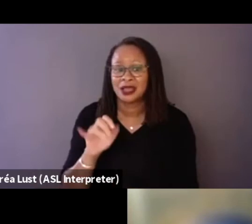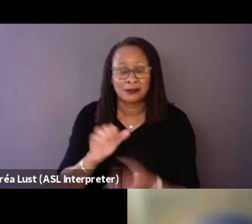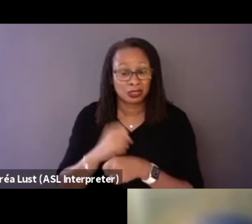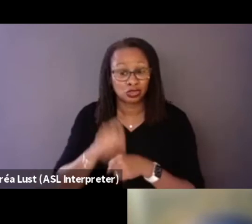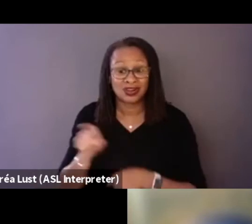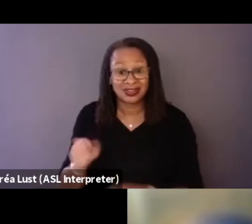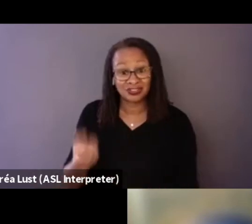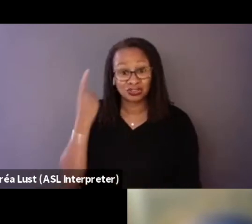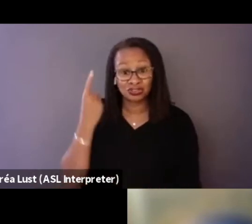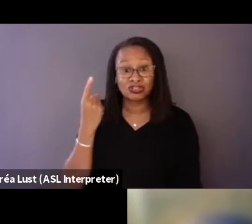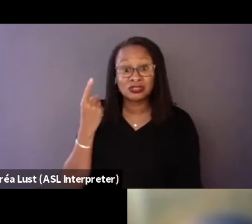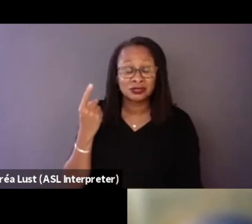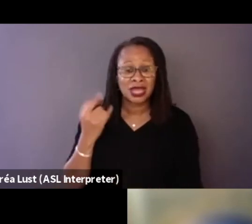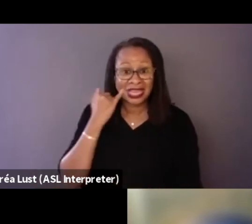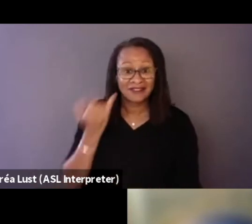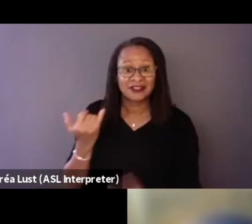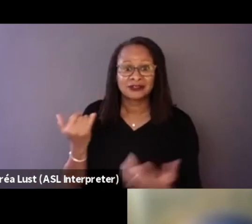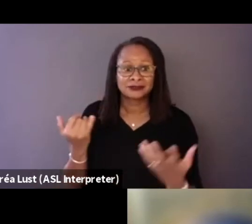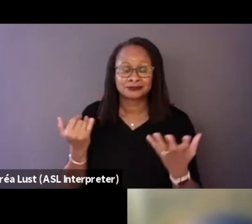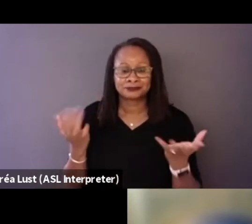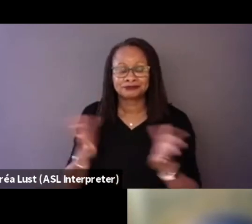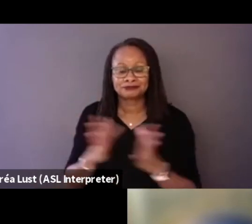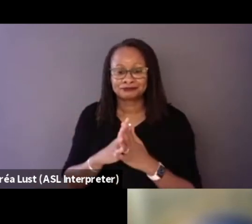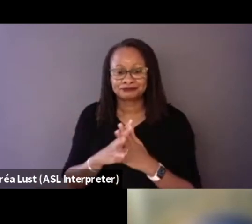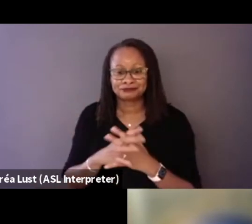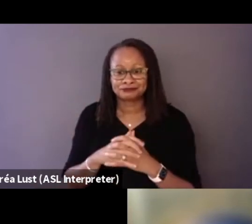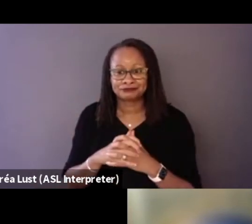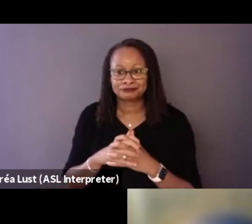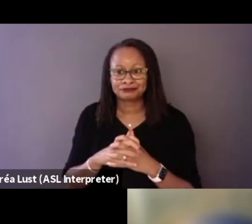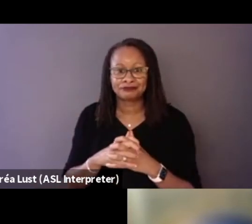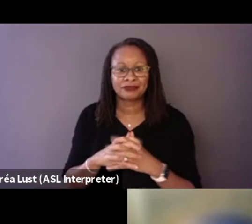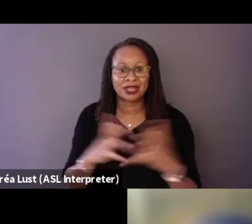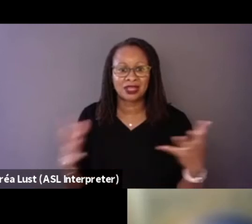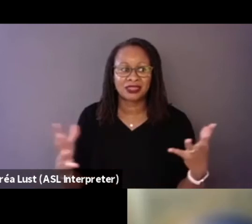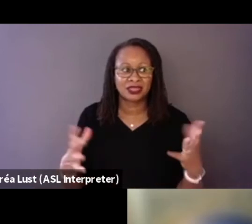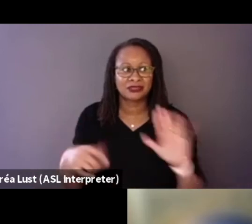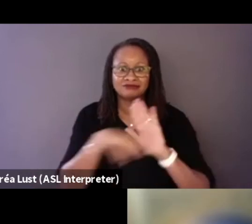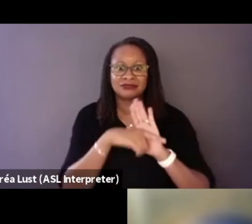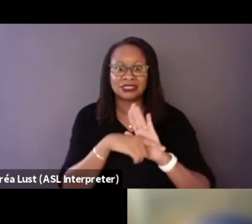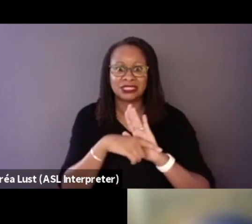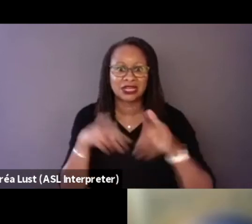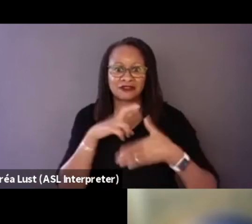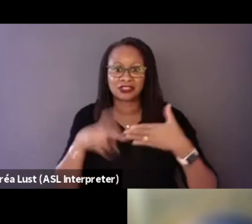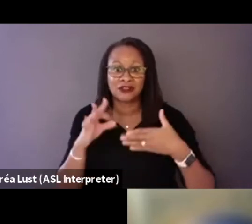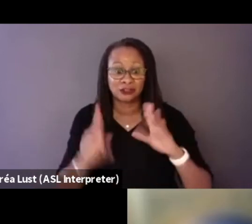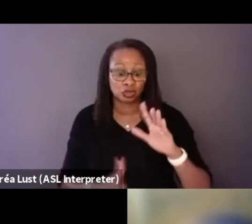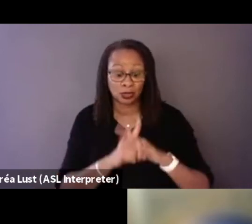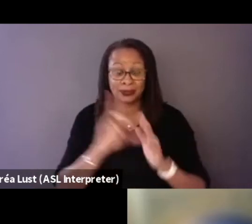if this is what you're getting at, that the ramifications of appearing in a documentary are significant.